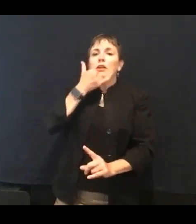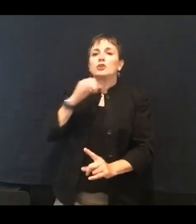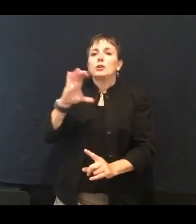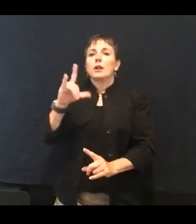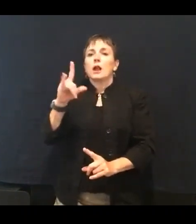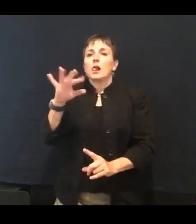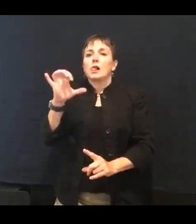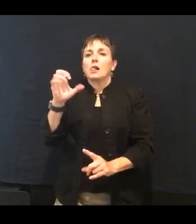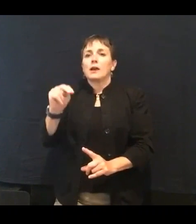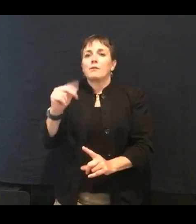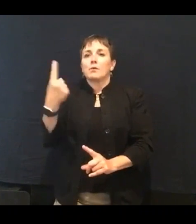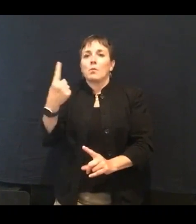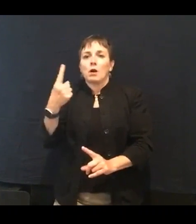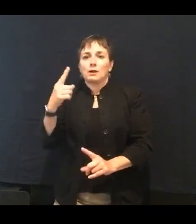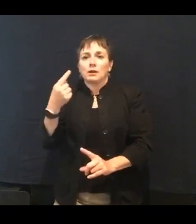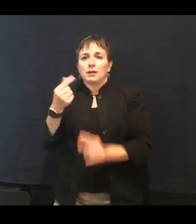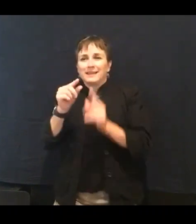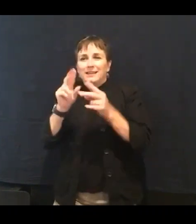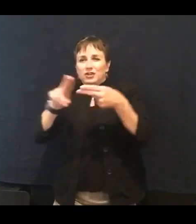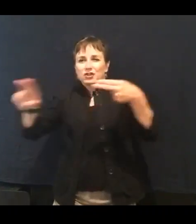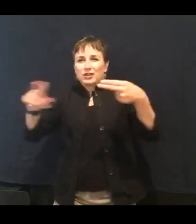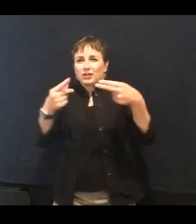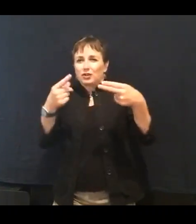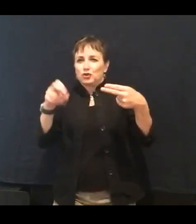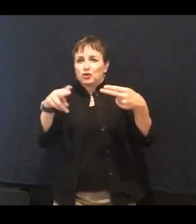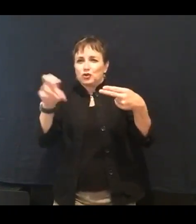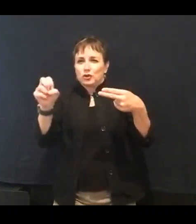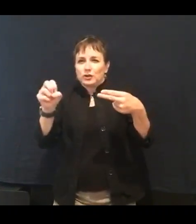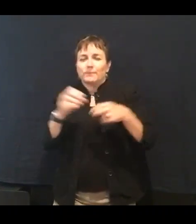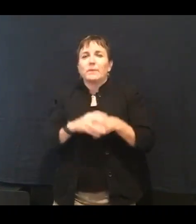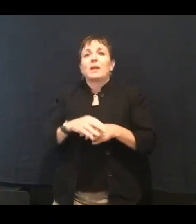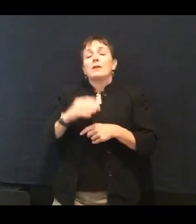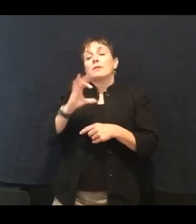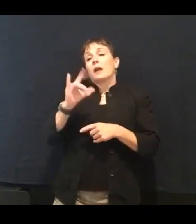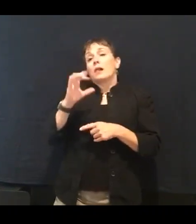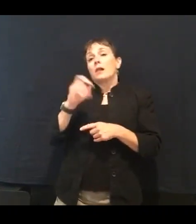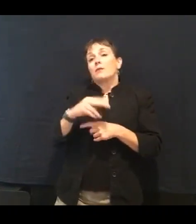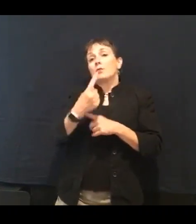encodes the clarin-1 protein. Clarin-1 protein is found